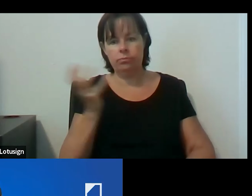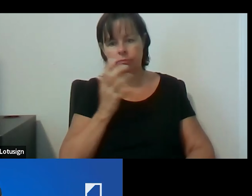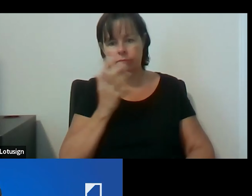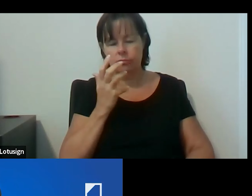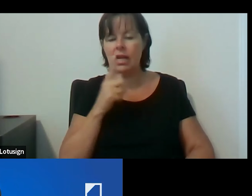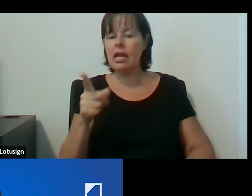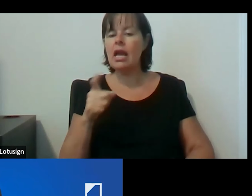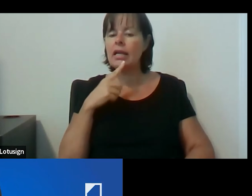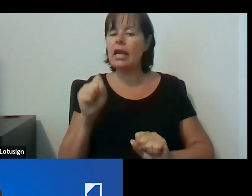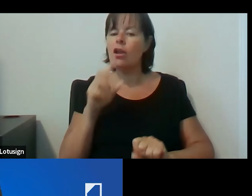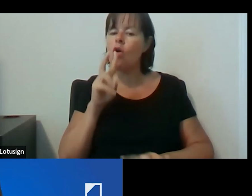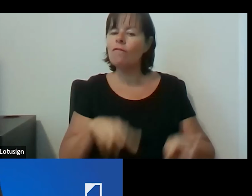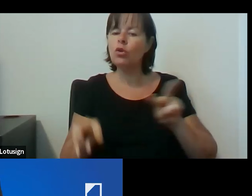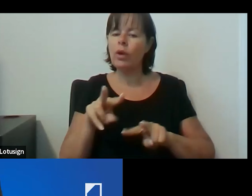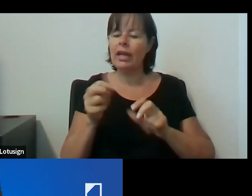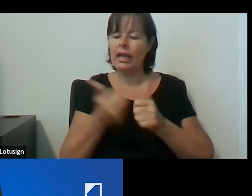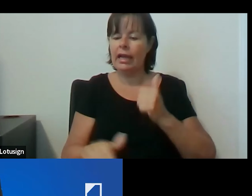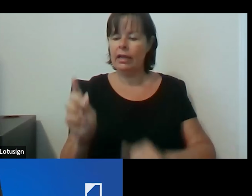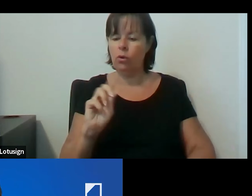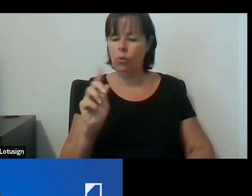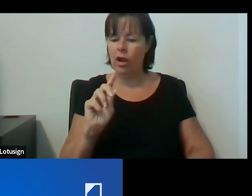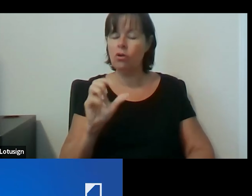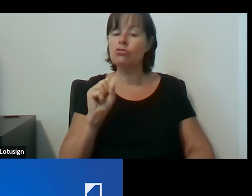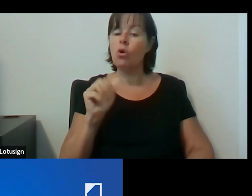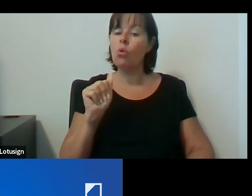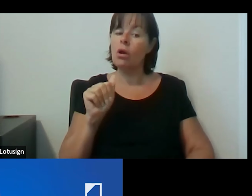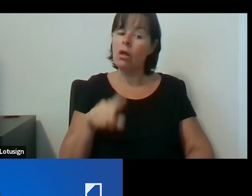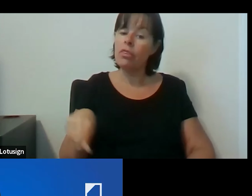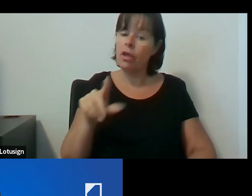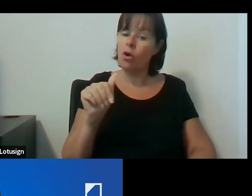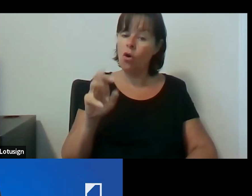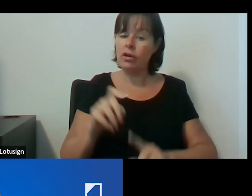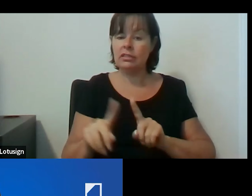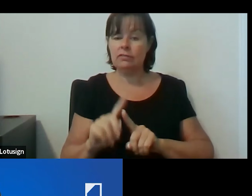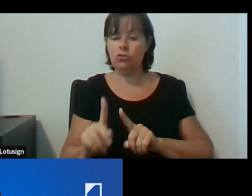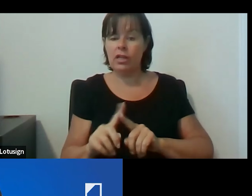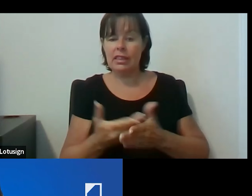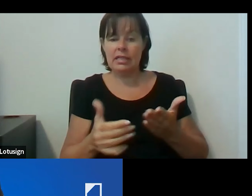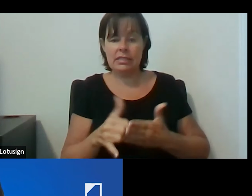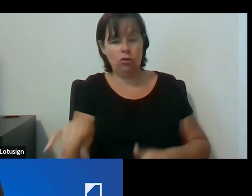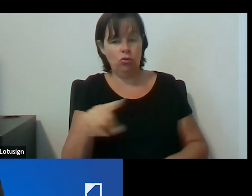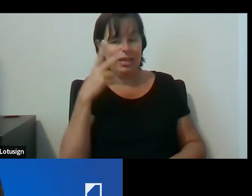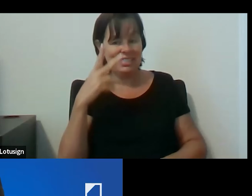it anywhere so there are different things you're seeing in tech that are allowing people to access